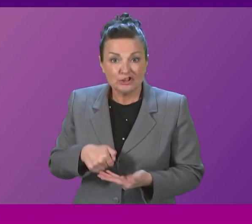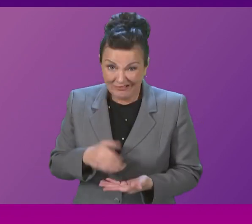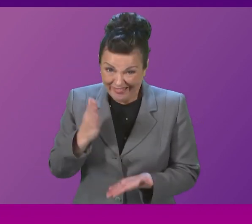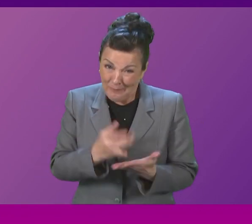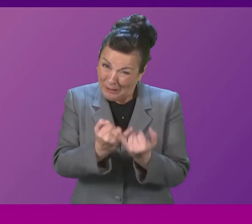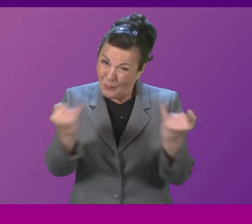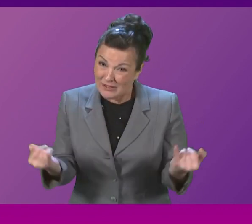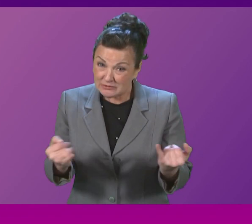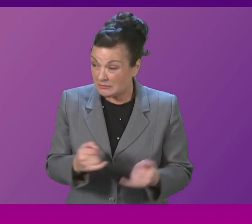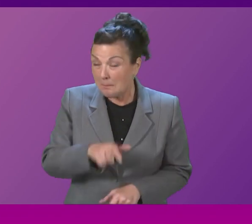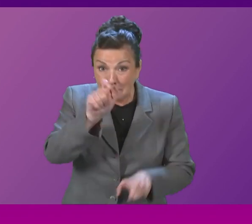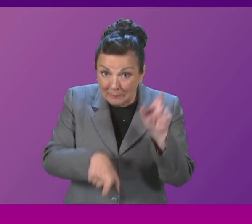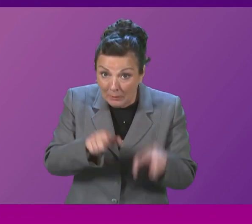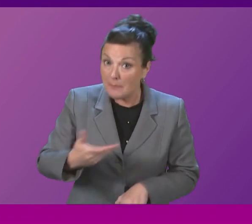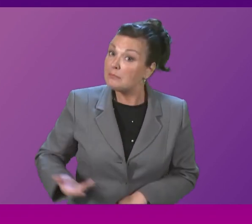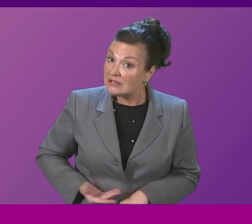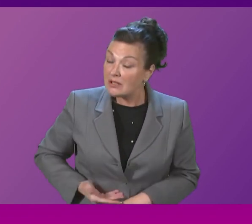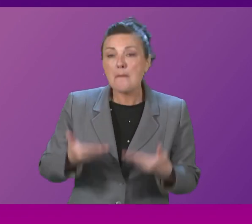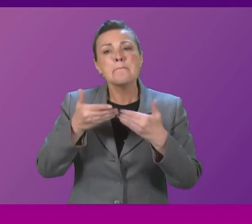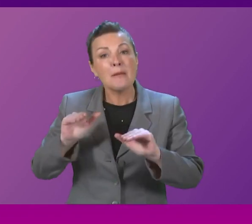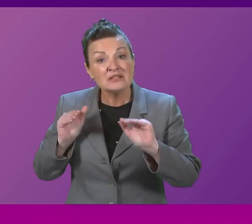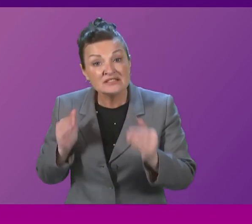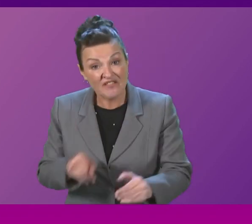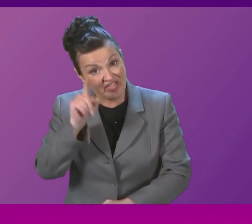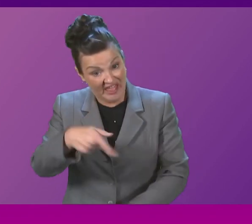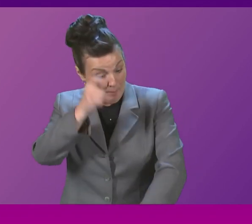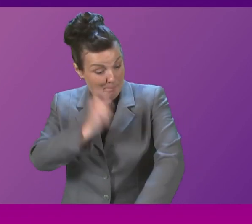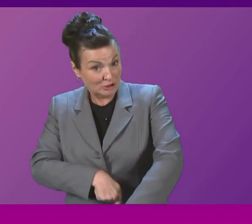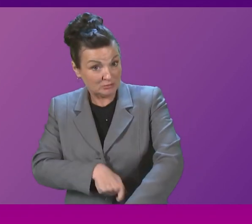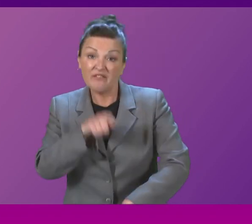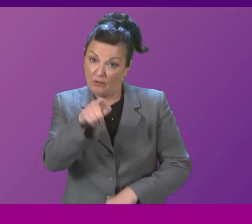People, businesses and public services are paying the price for all of that.